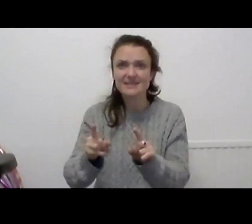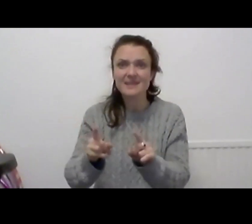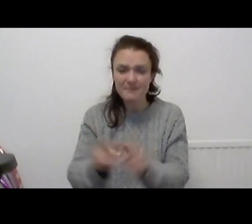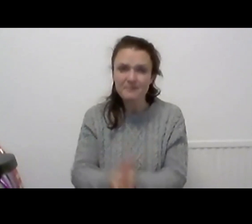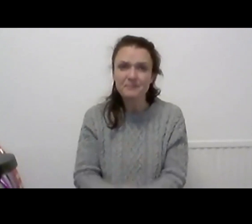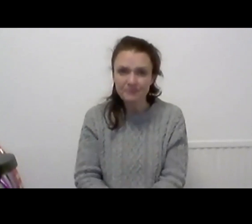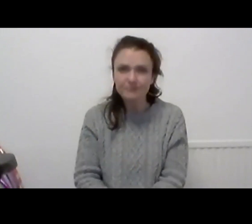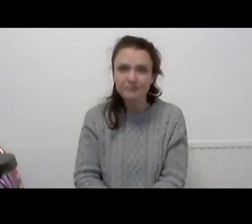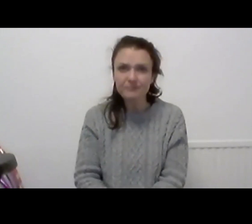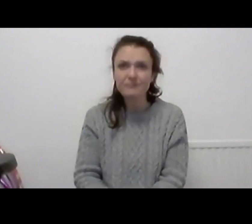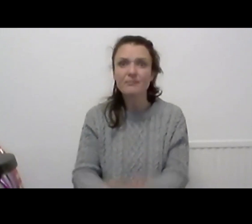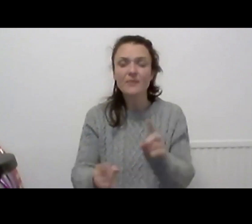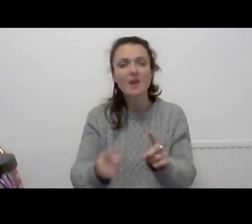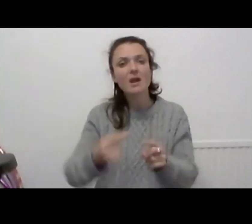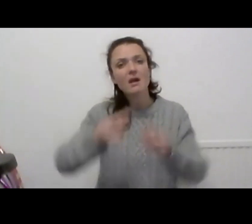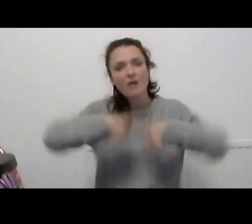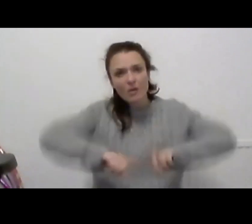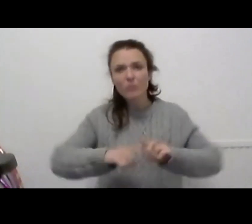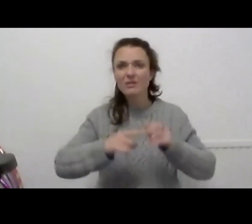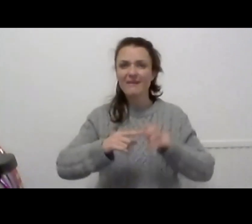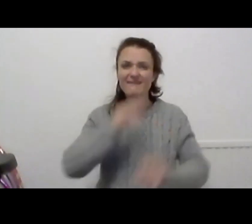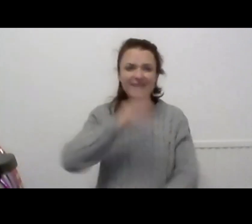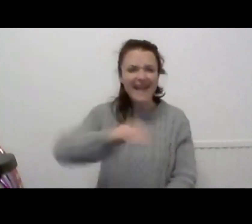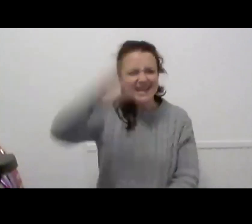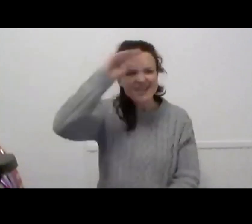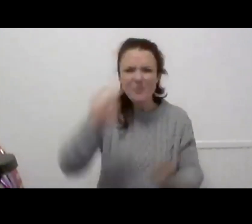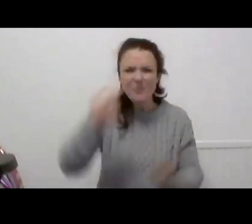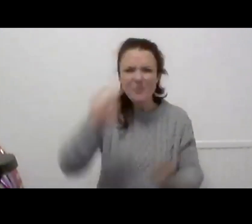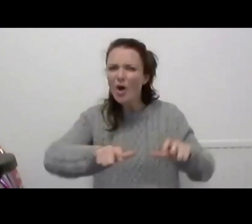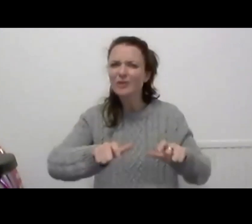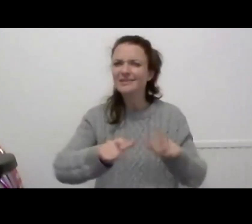We're tired of being in lockdown and not being able to meet our family and friends or go out